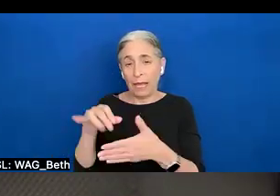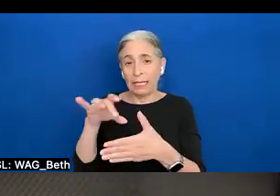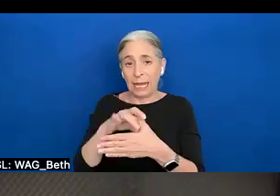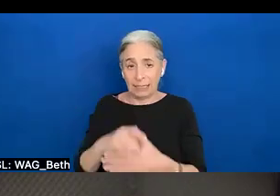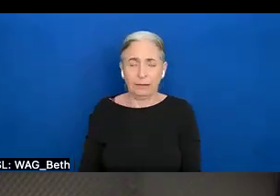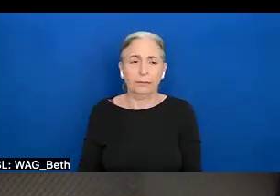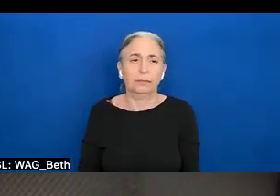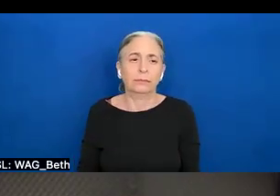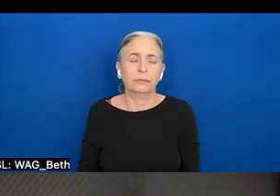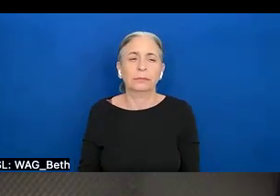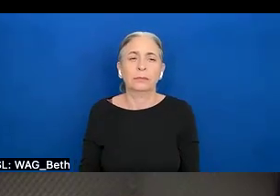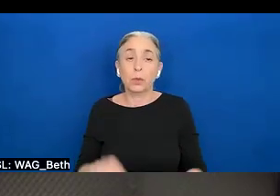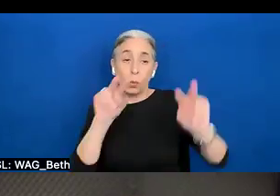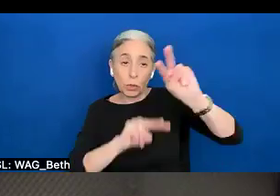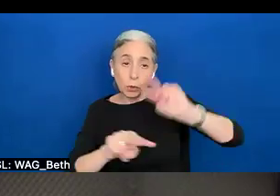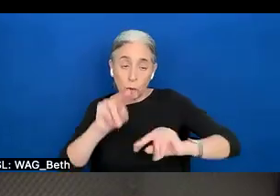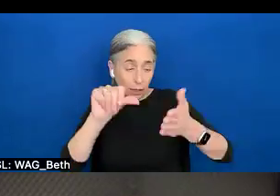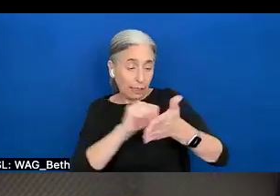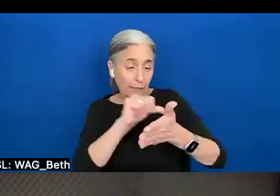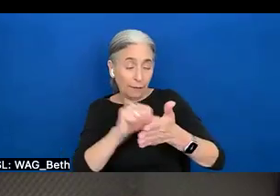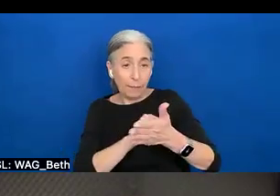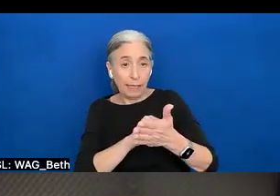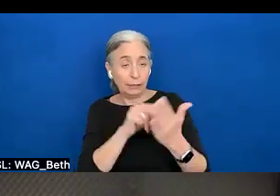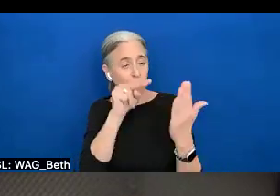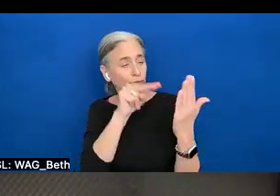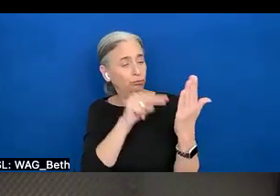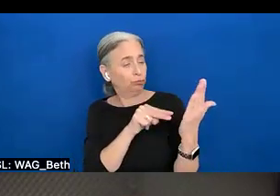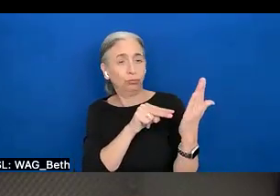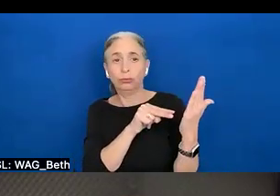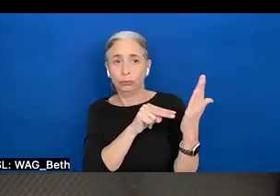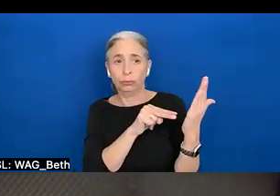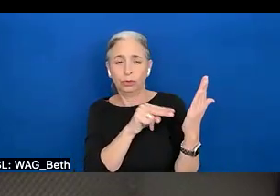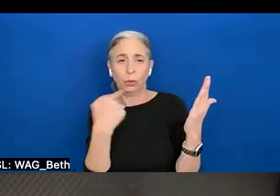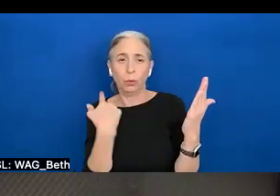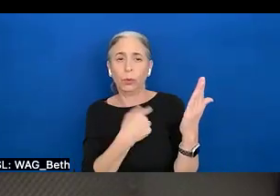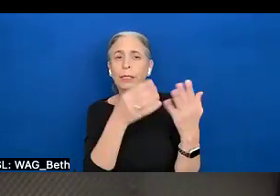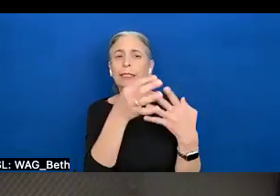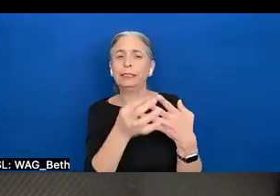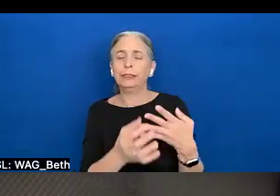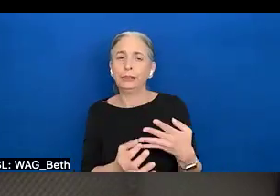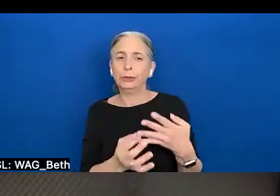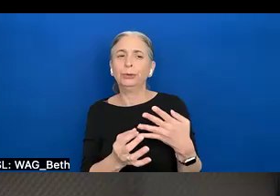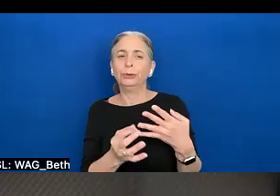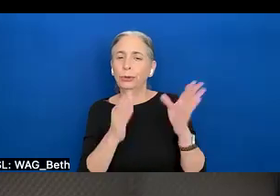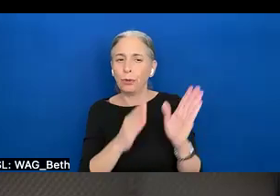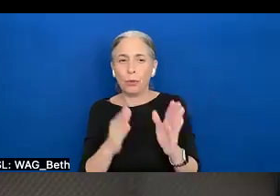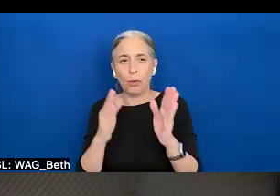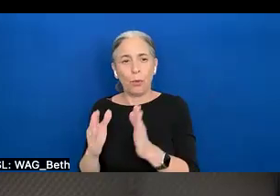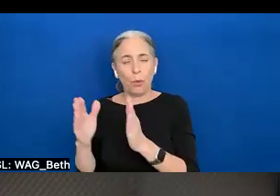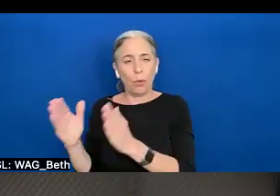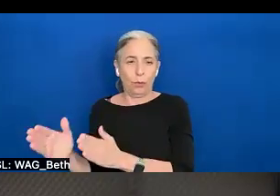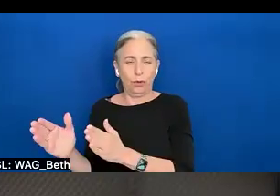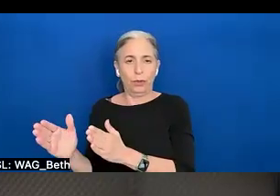When we look at a page, we choose the order of the